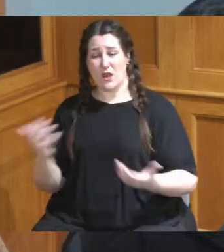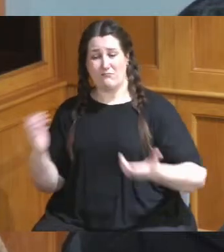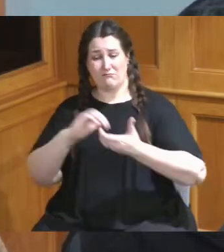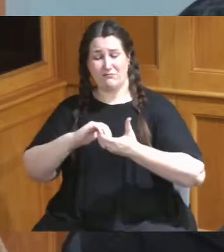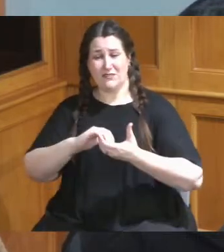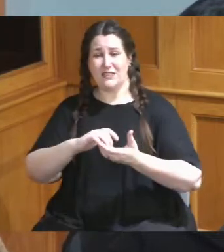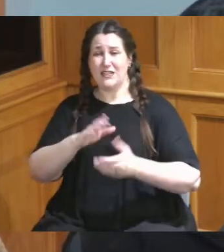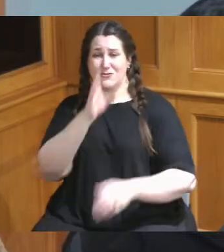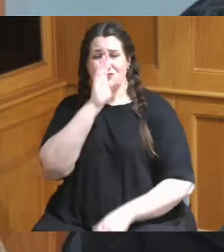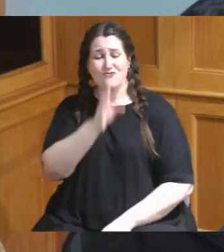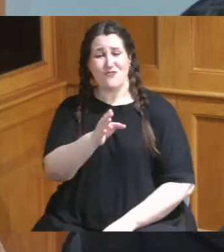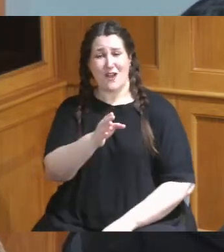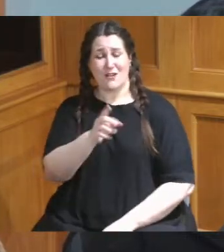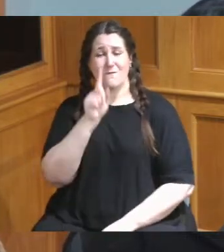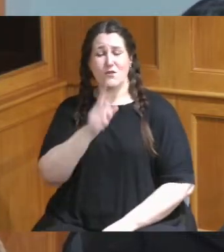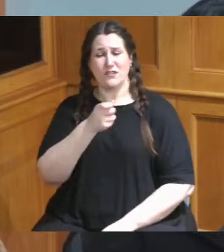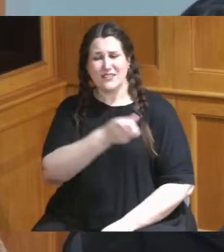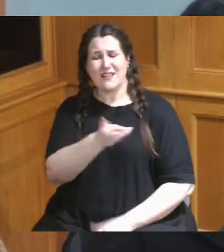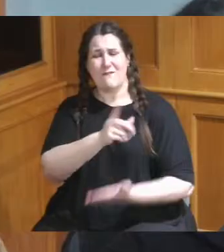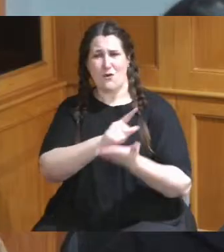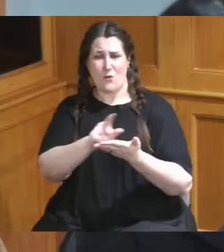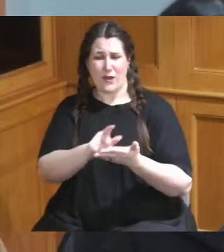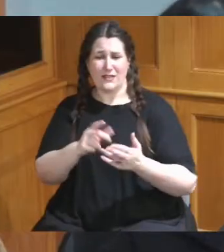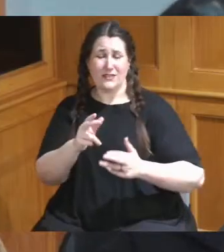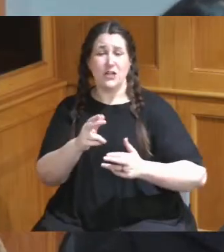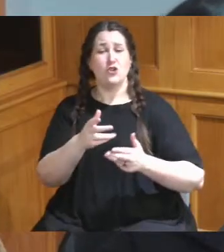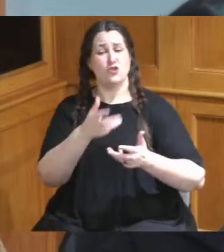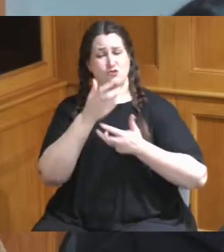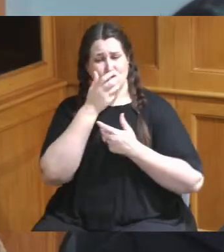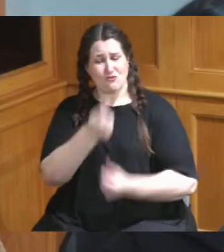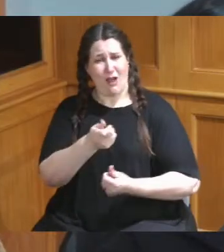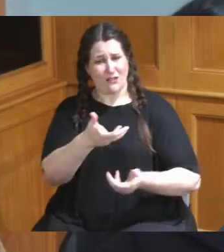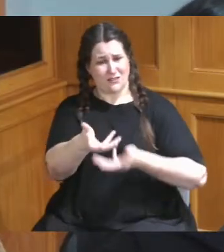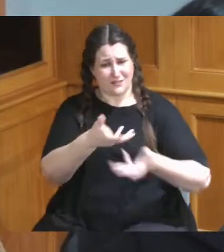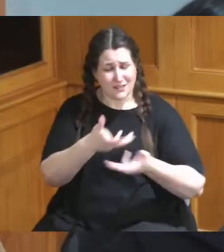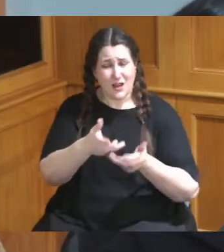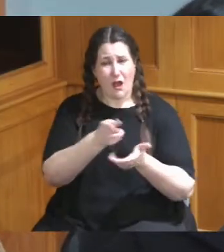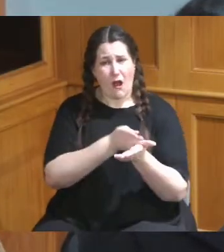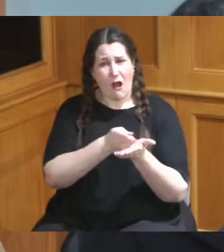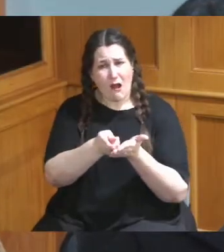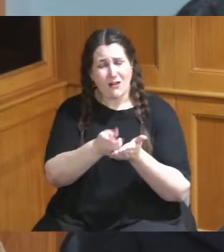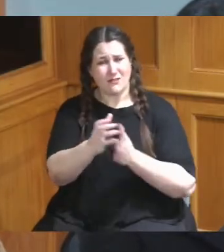over multiple weeks, building trust with students and having honest conversations about healthy